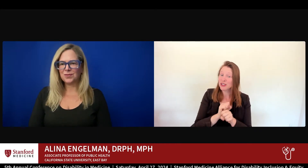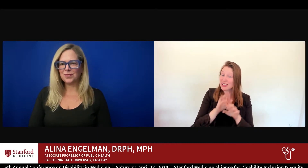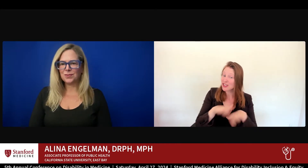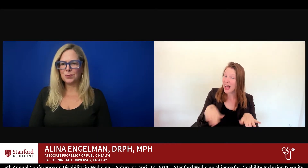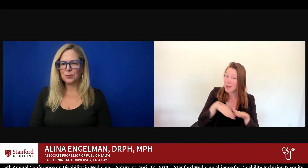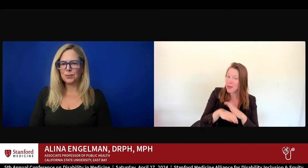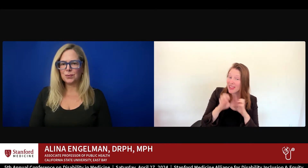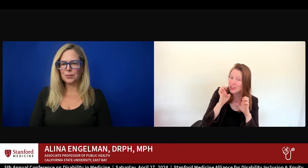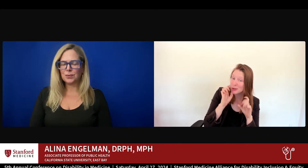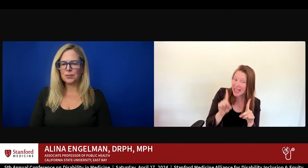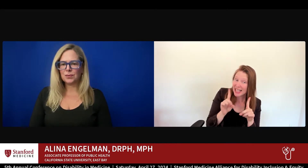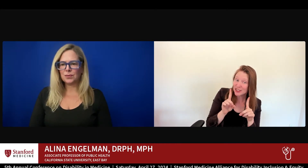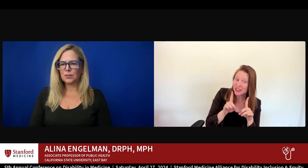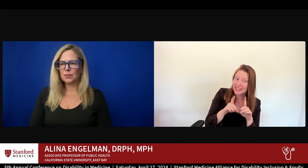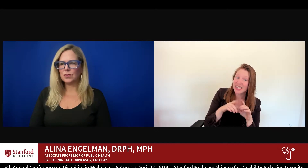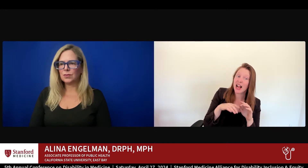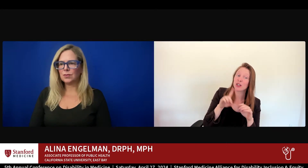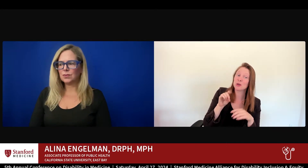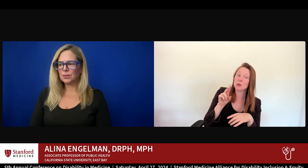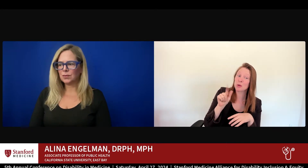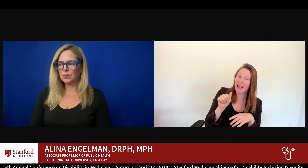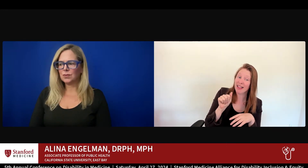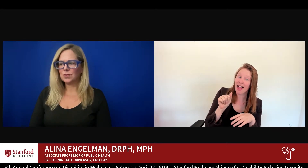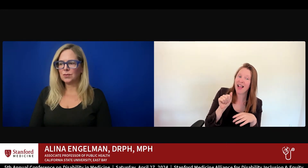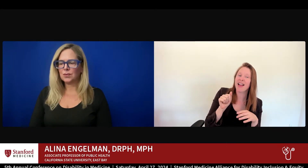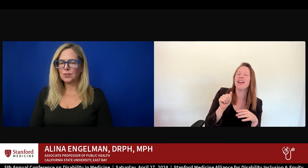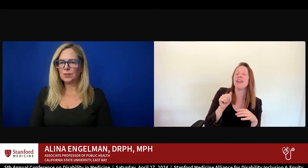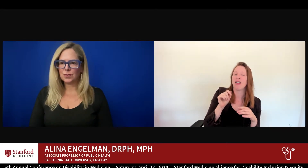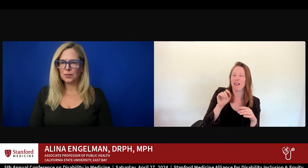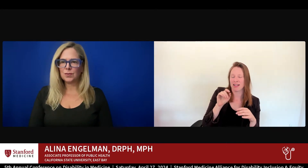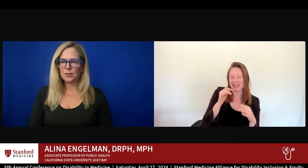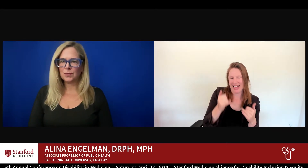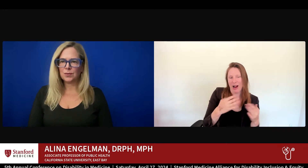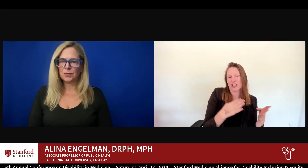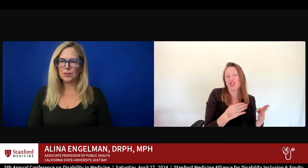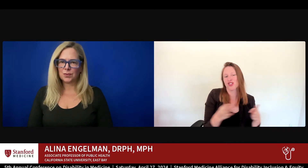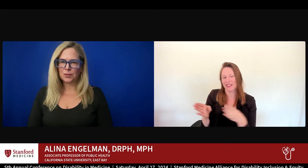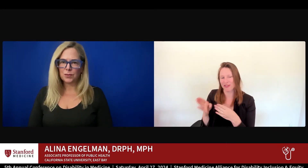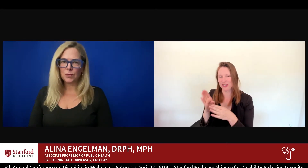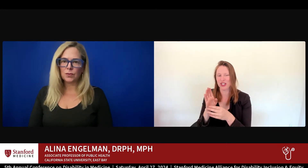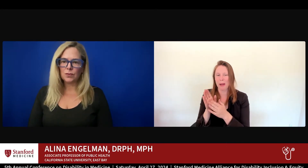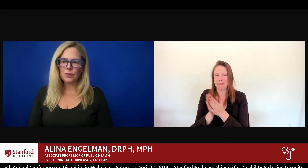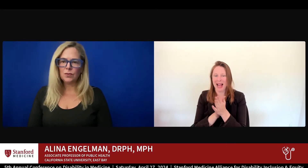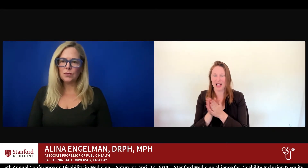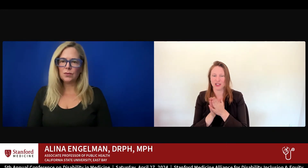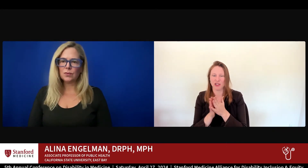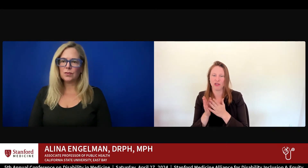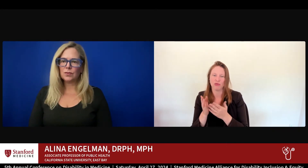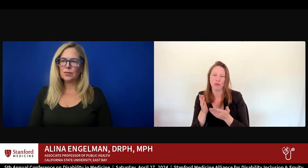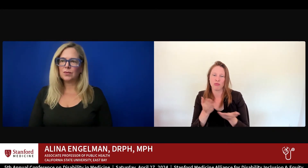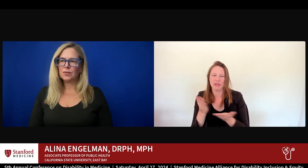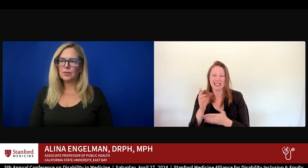For many years working in children's education, as a doula as well, early childhood education,